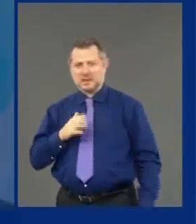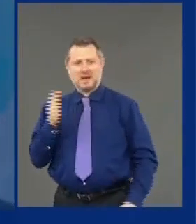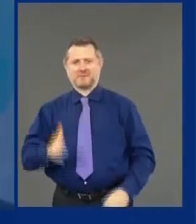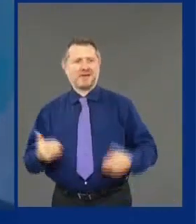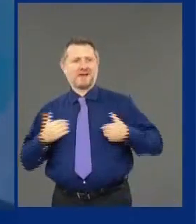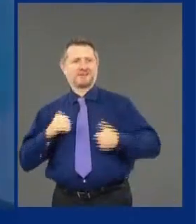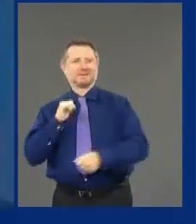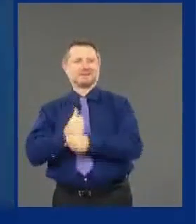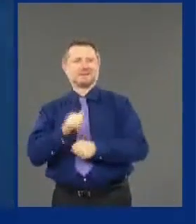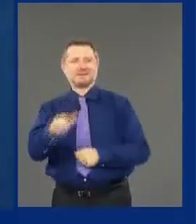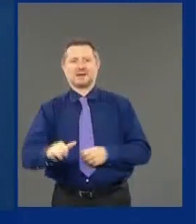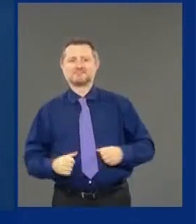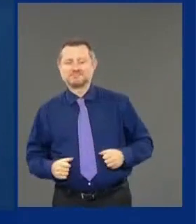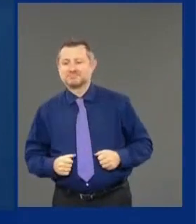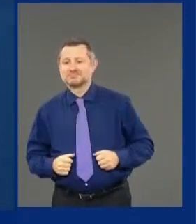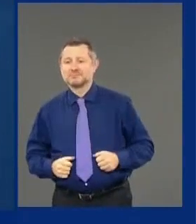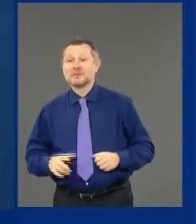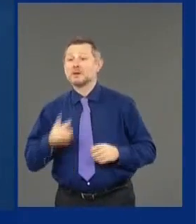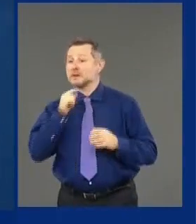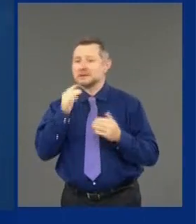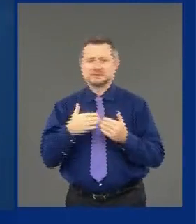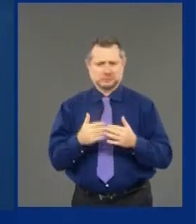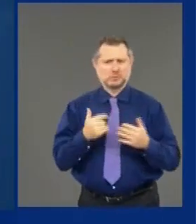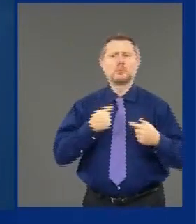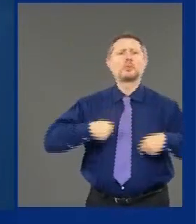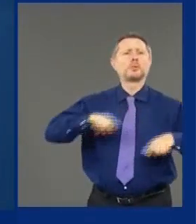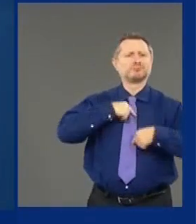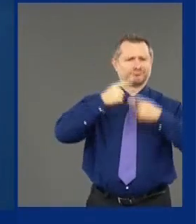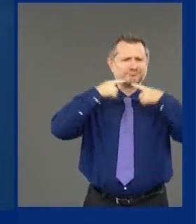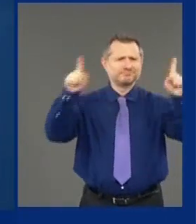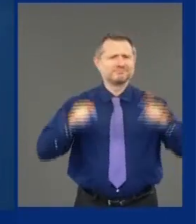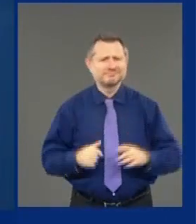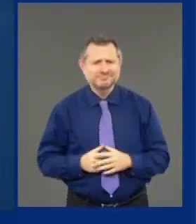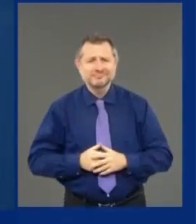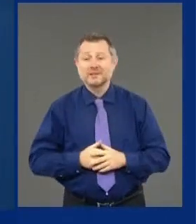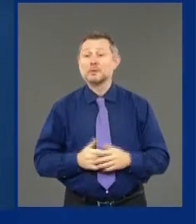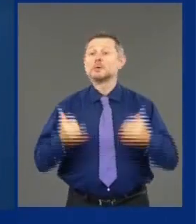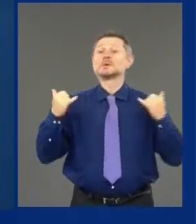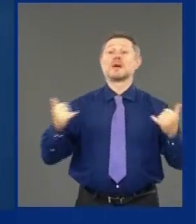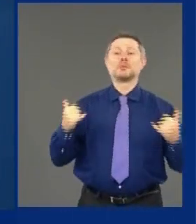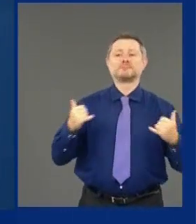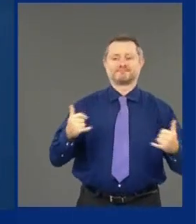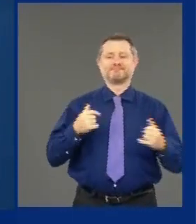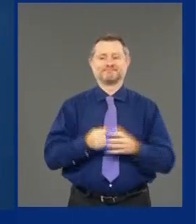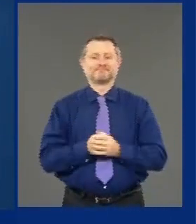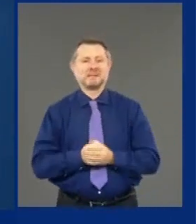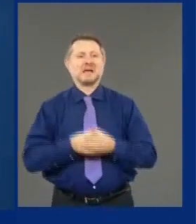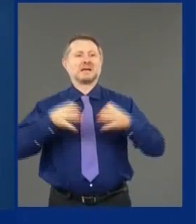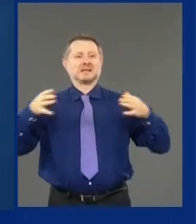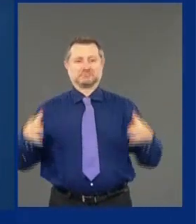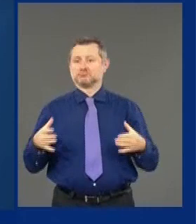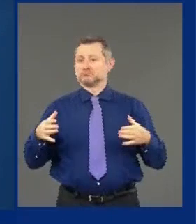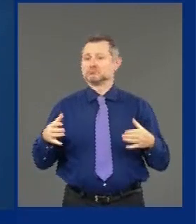ACROSS THE STATE. THINK ABOUT SETTING UP 750 TESTING SITES.